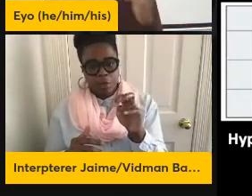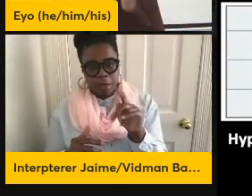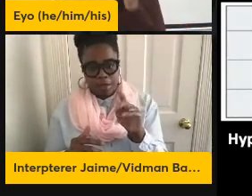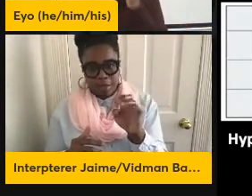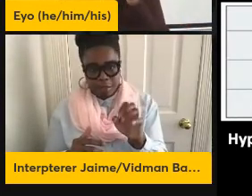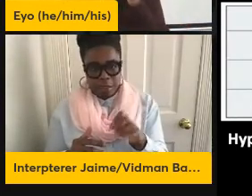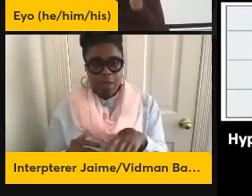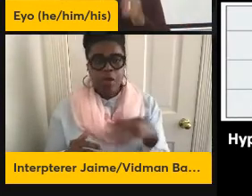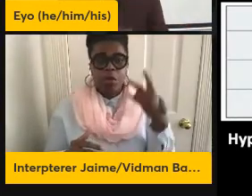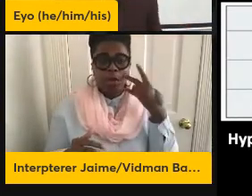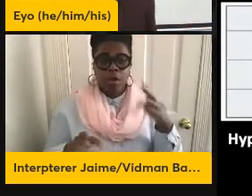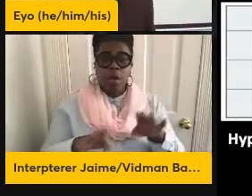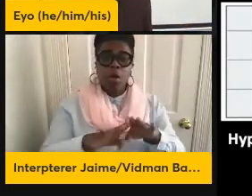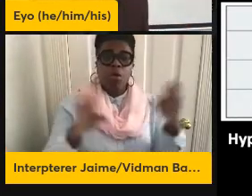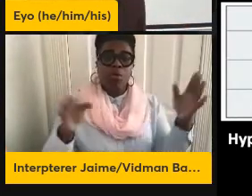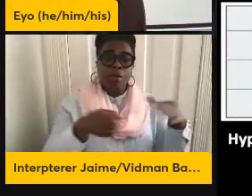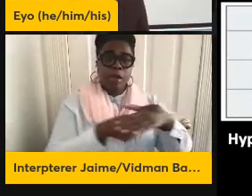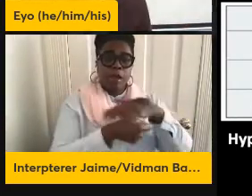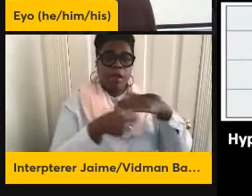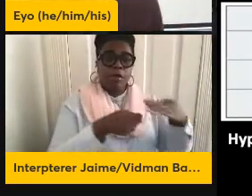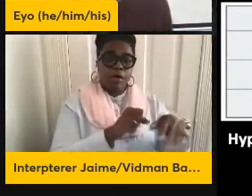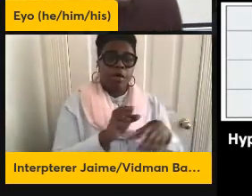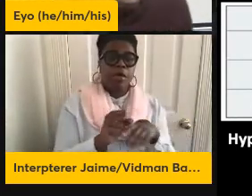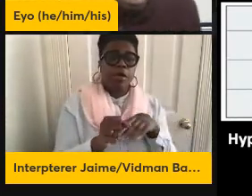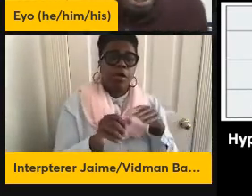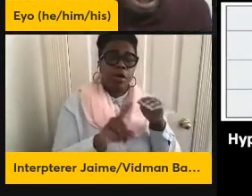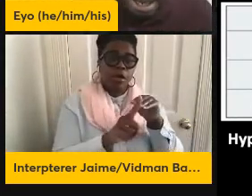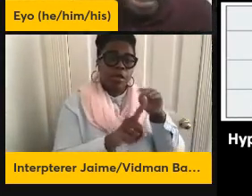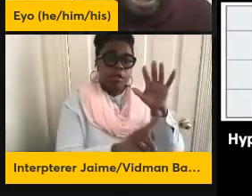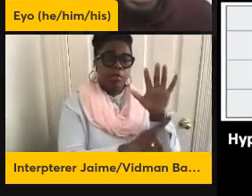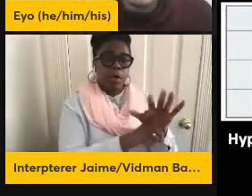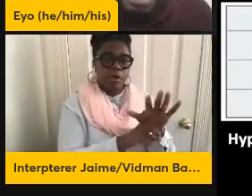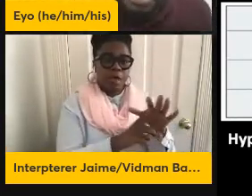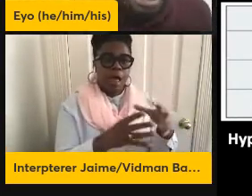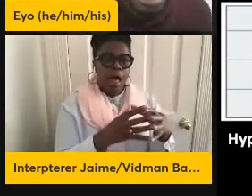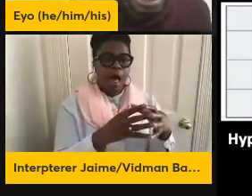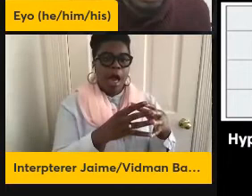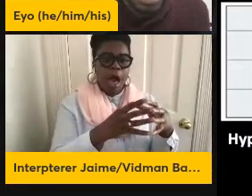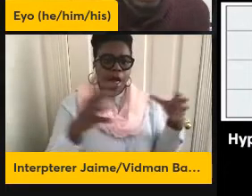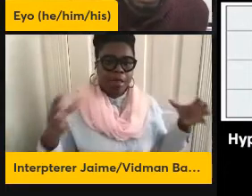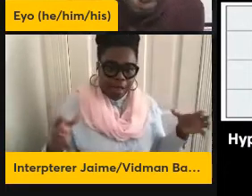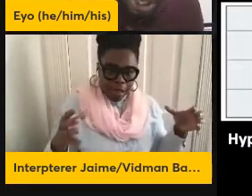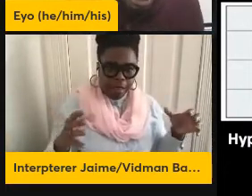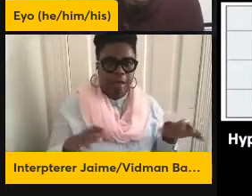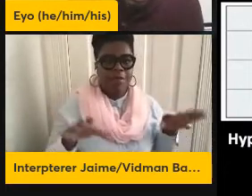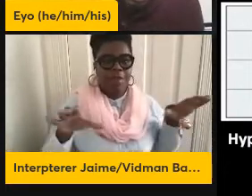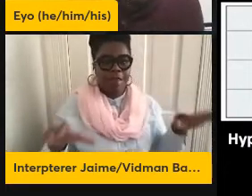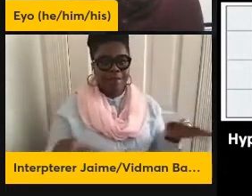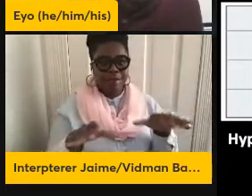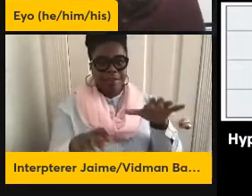field, what you can appreciate in this context is that there's a lot more see force activity showing that there's a lot more